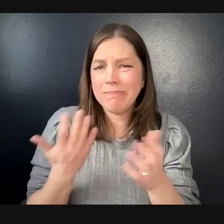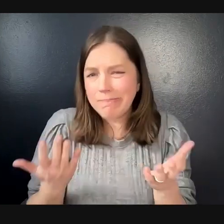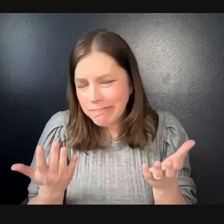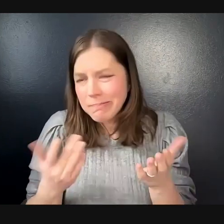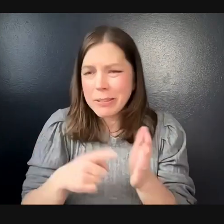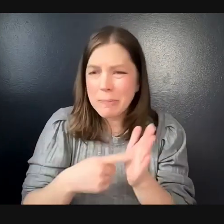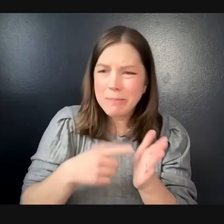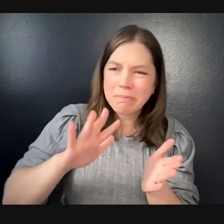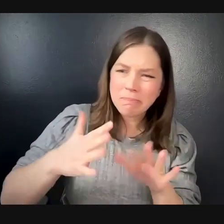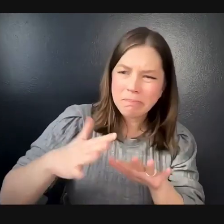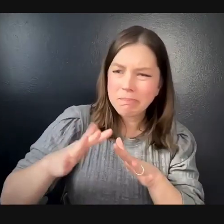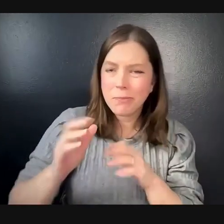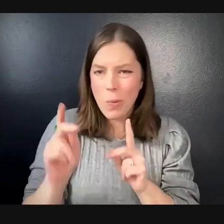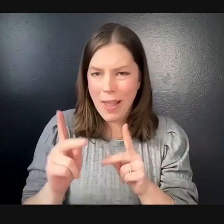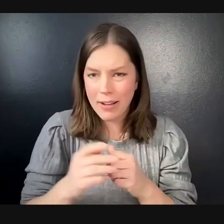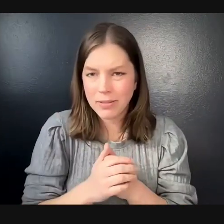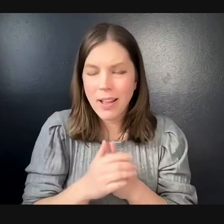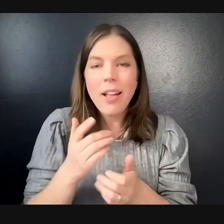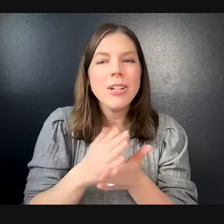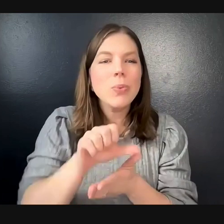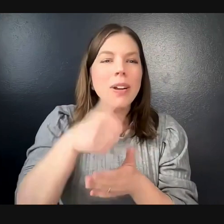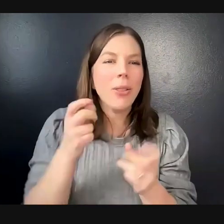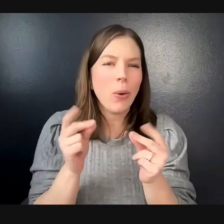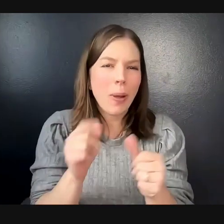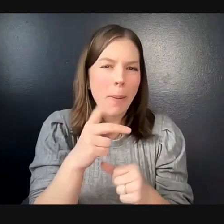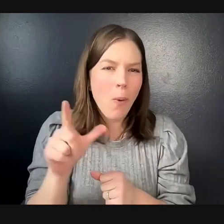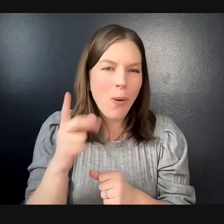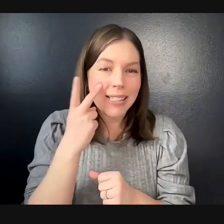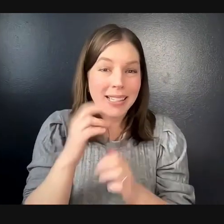where they should be regarding access. So let's do another quick poll to see